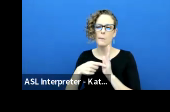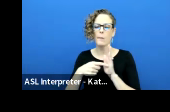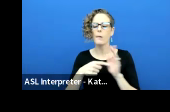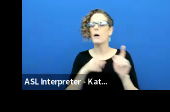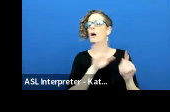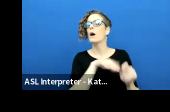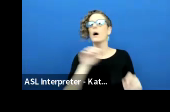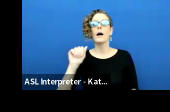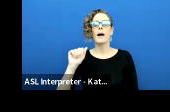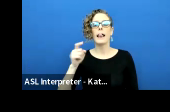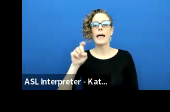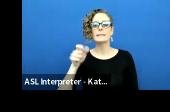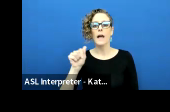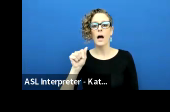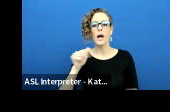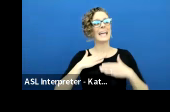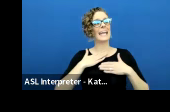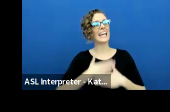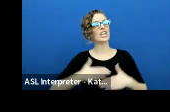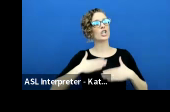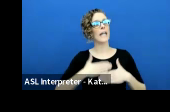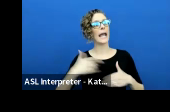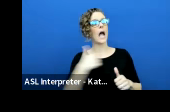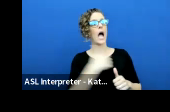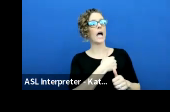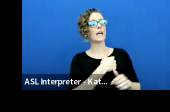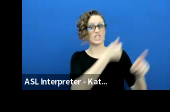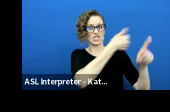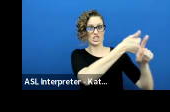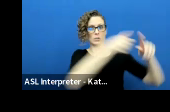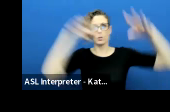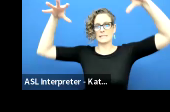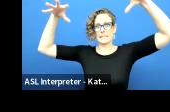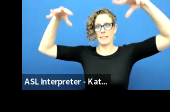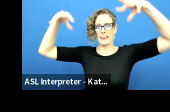us and she dims the light in the living room turns on the entertainment system you know put some LED